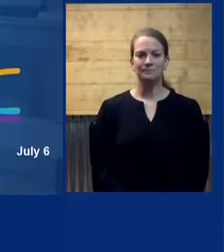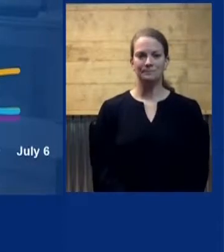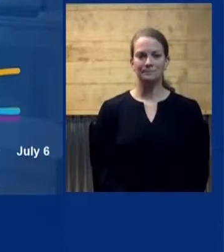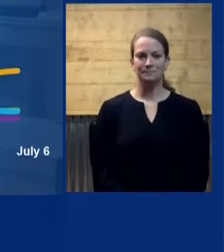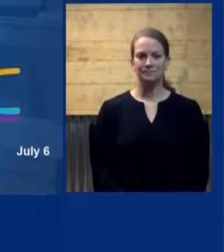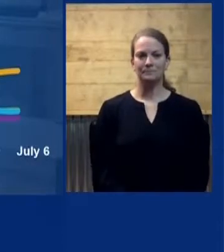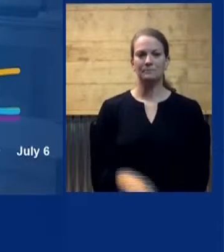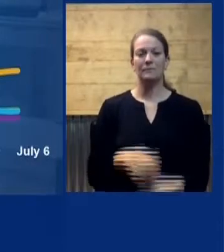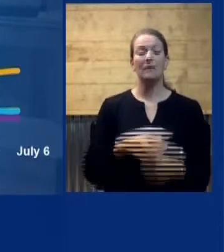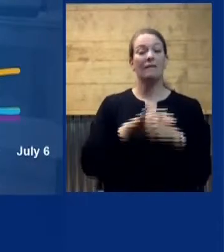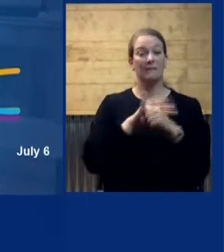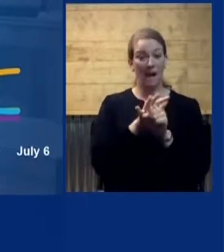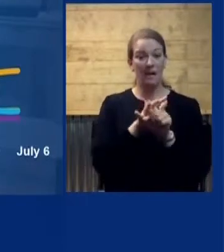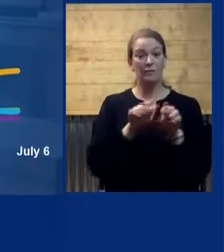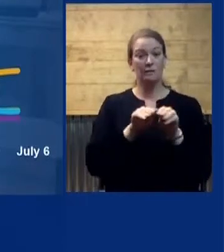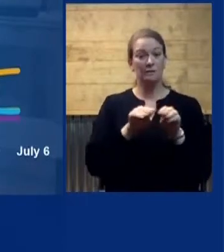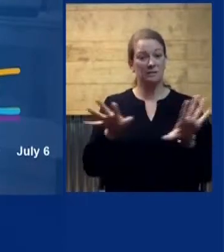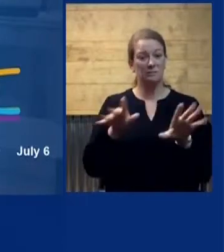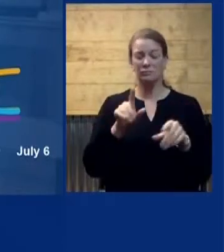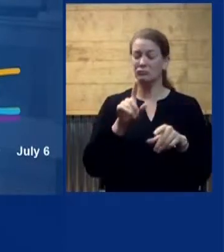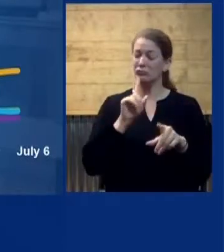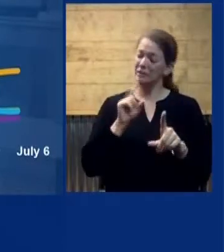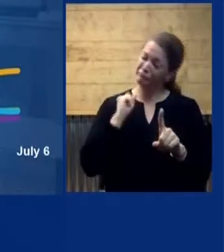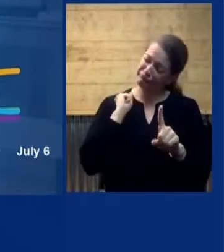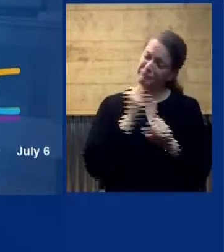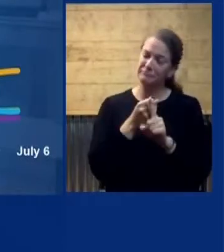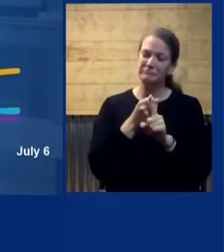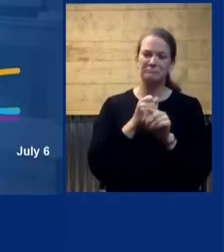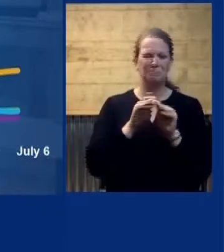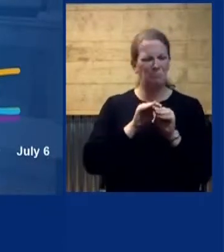STARTED WHERE BU WE STARTED. THE COUNTRY DIDN'T START WHERE WE STARTED.